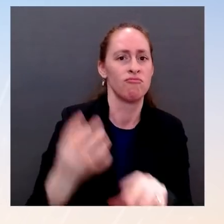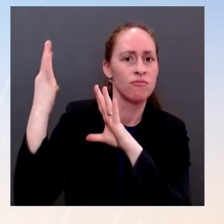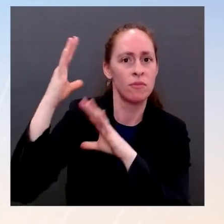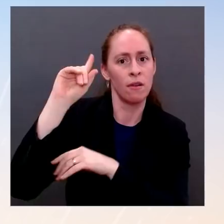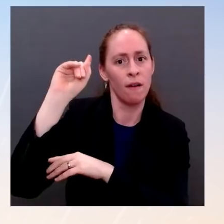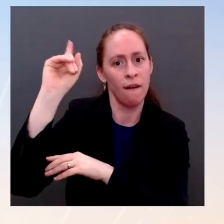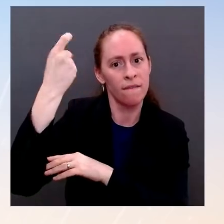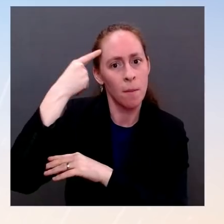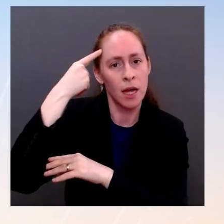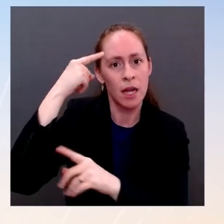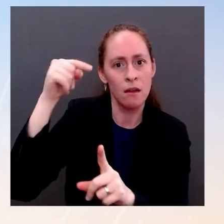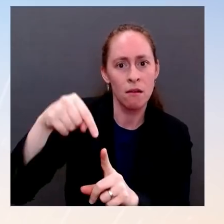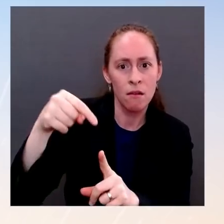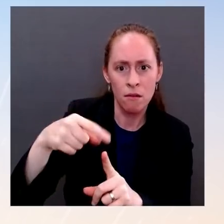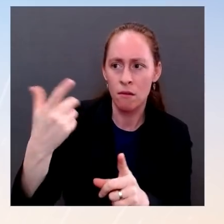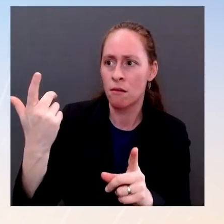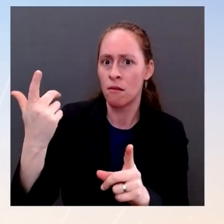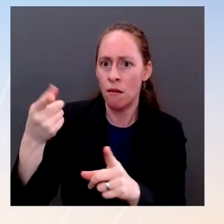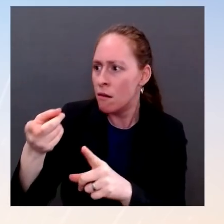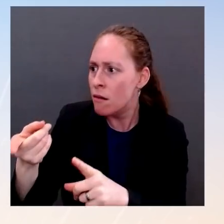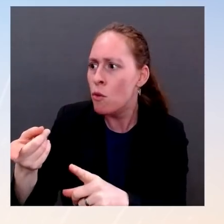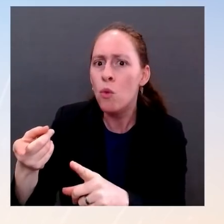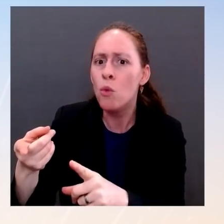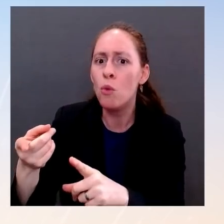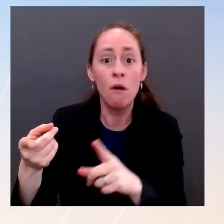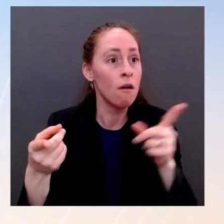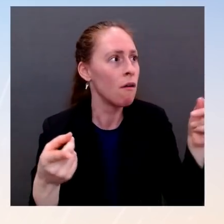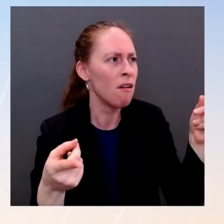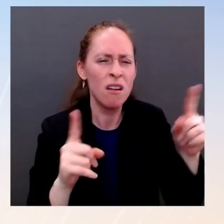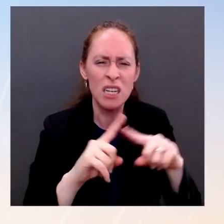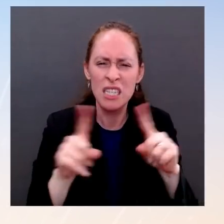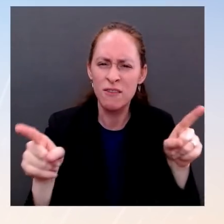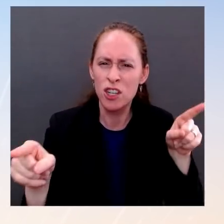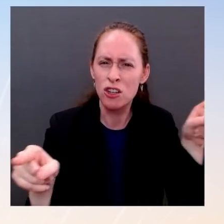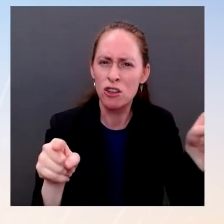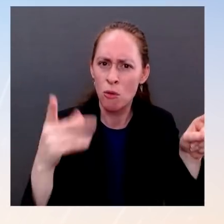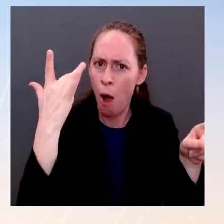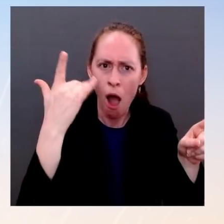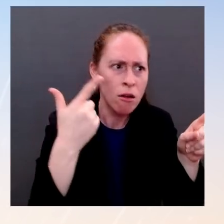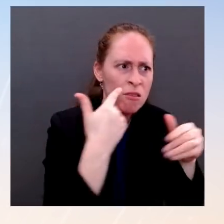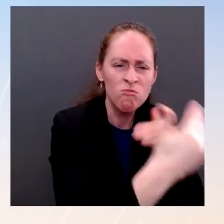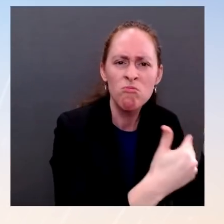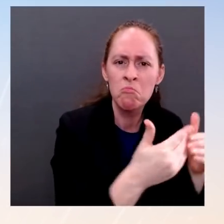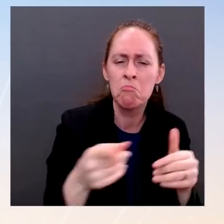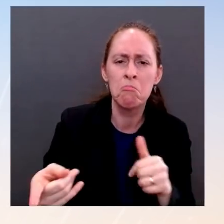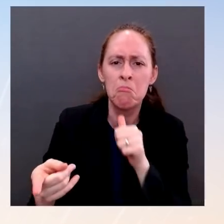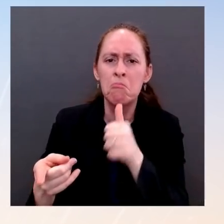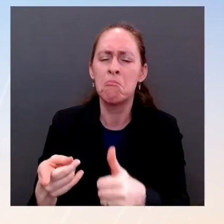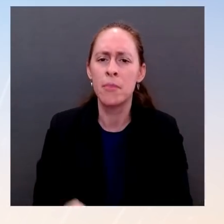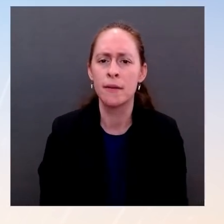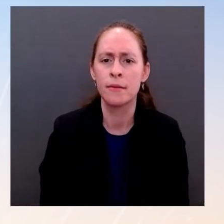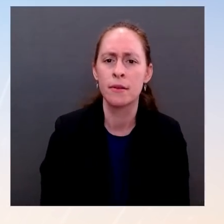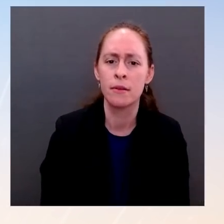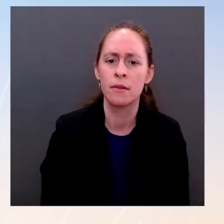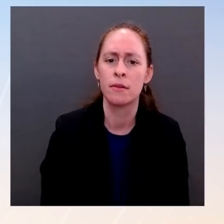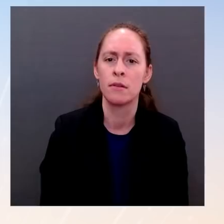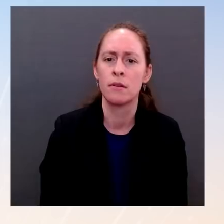So we are -- we're on the road offering infrastructure finance that expresses our values -- so, finance that is transparent,